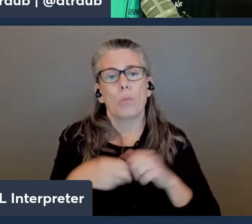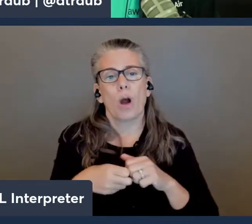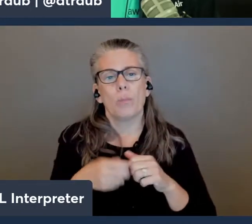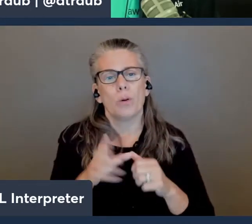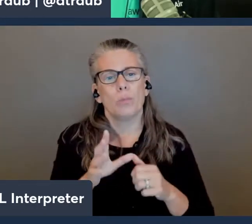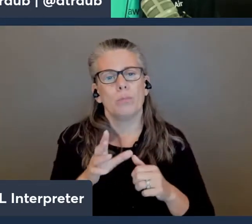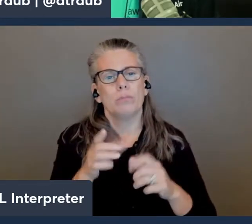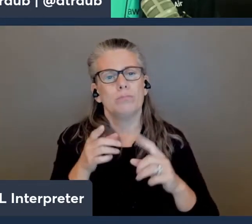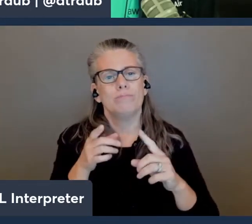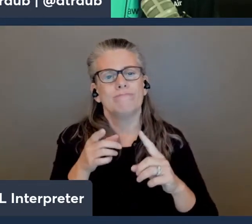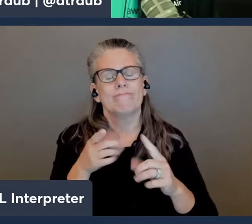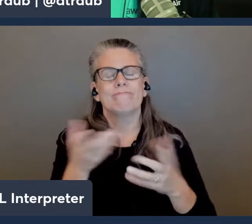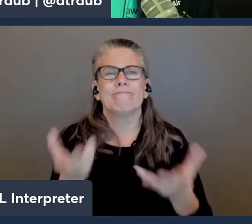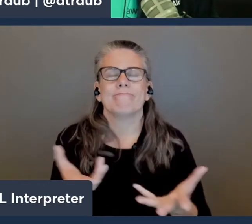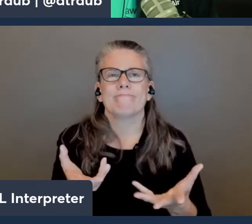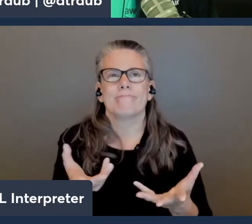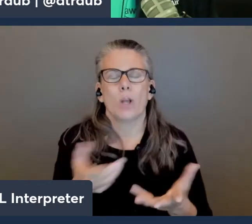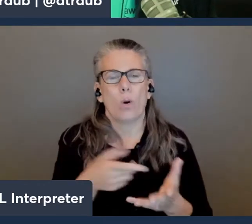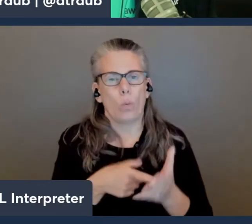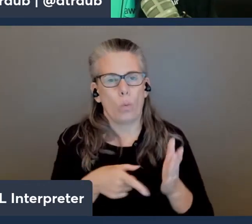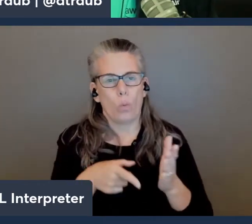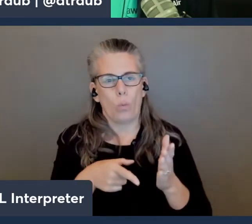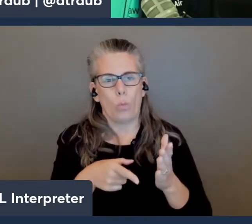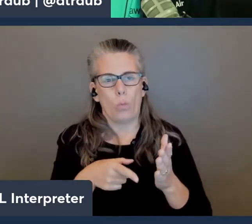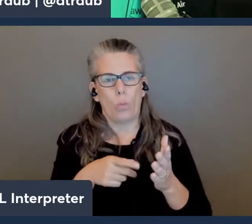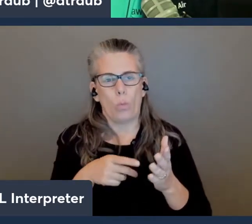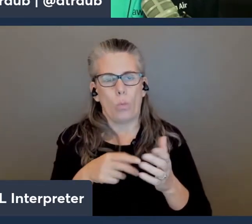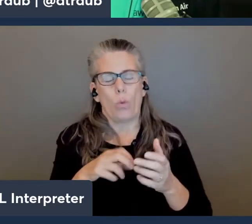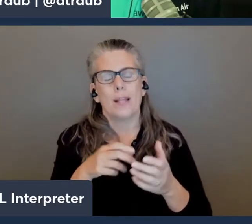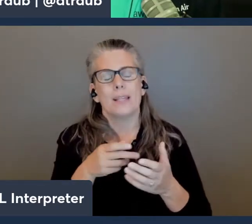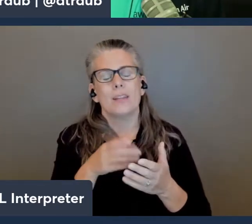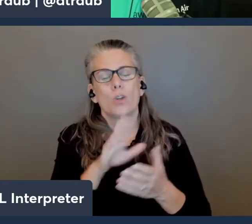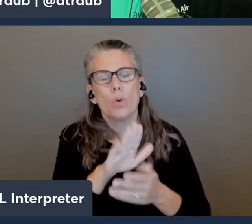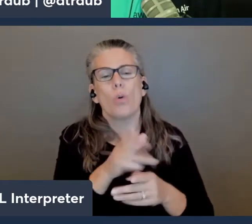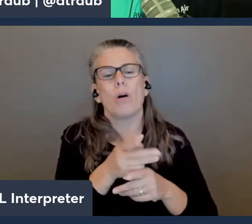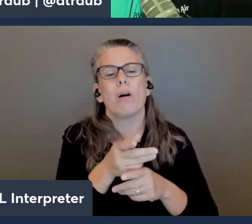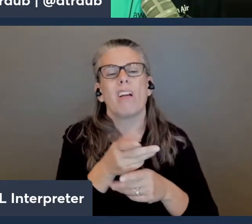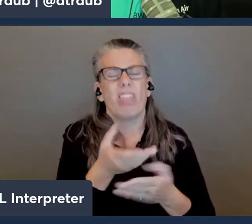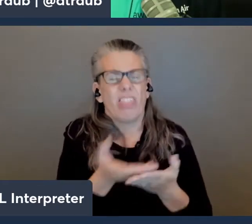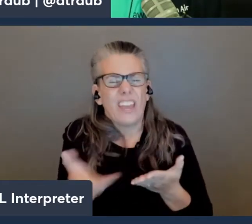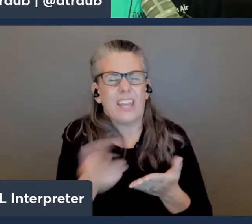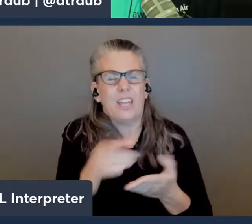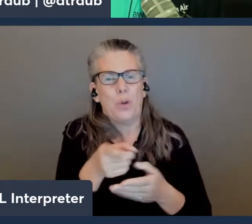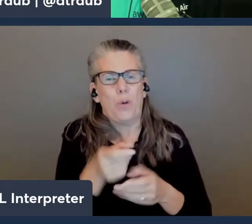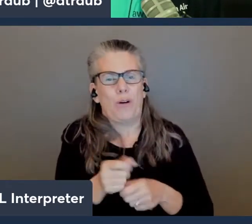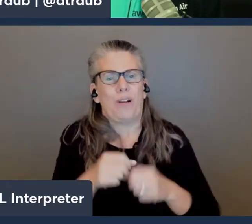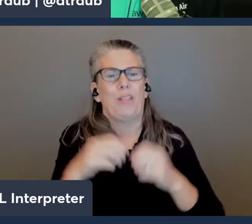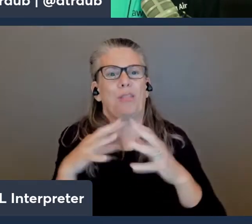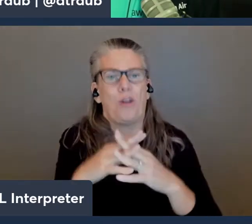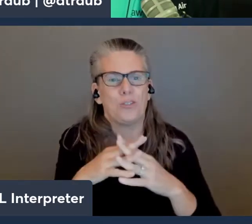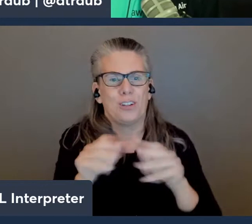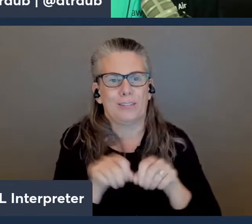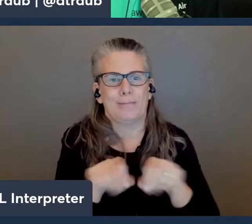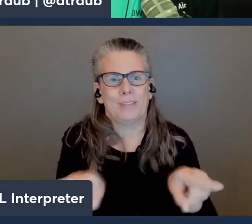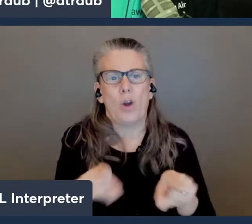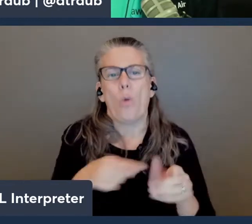Well, what is the problem this new thing you are launching is solving? Well, first of all, what are we launching, and what kind of a problem does it solve?